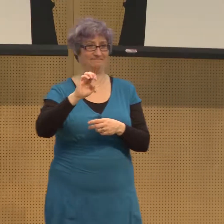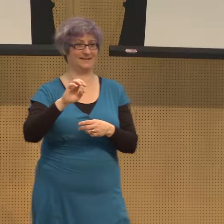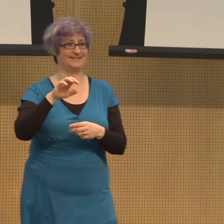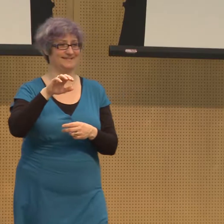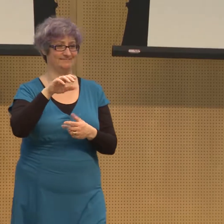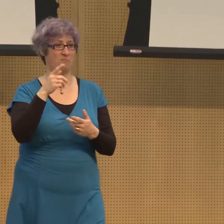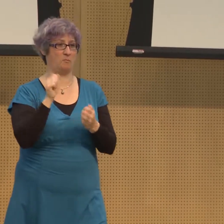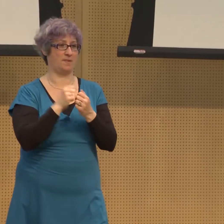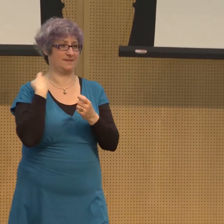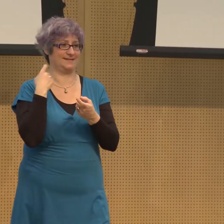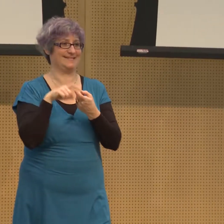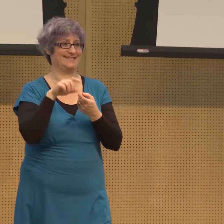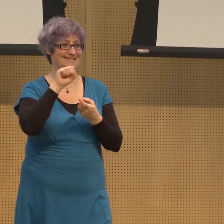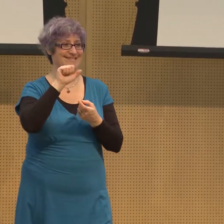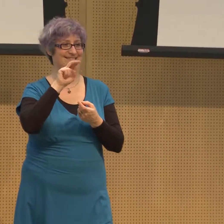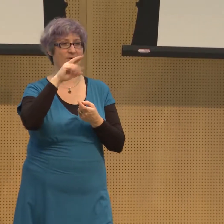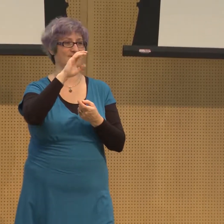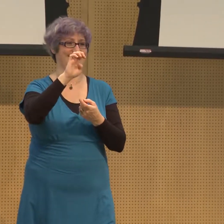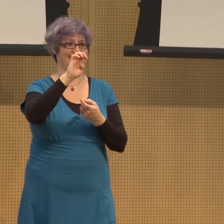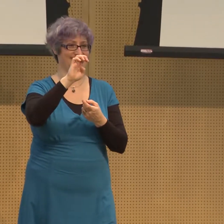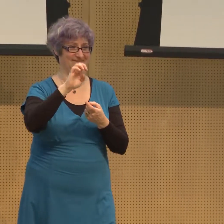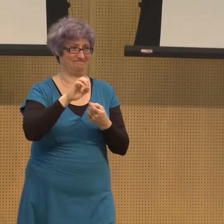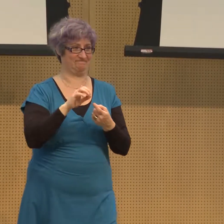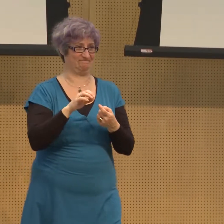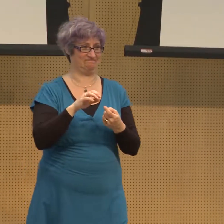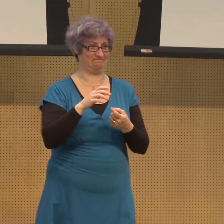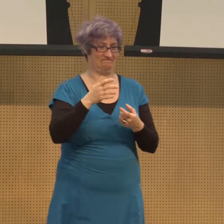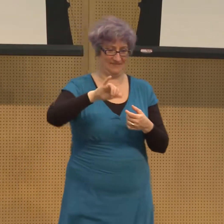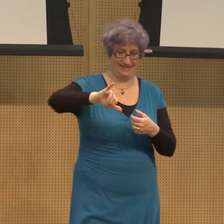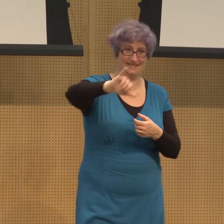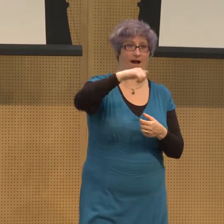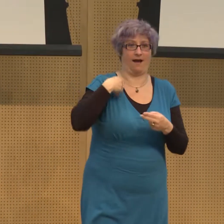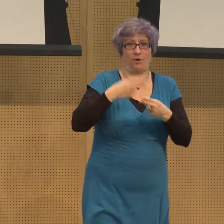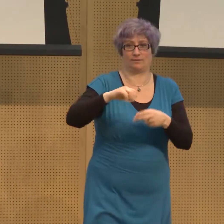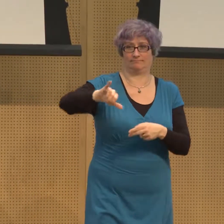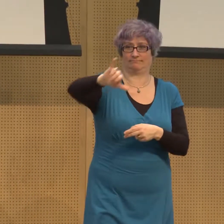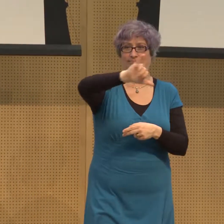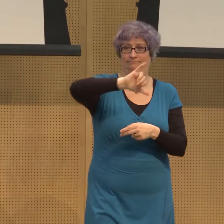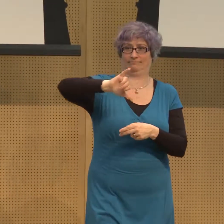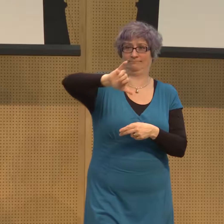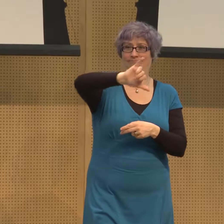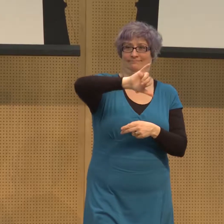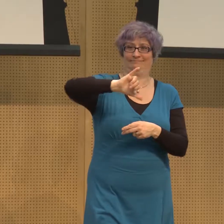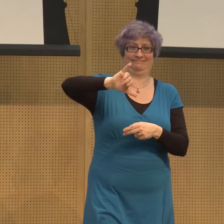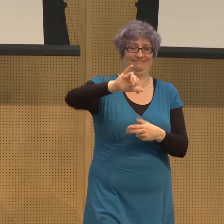El Salse...El Salse... ha ha ha...